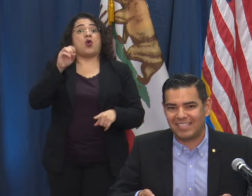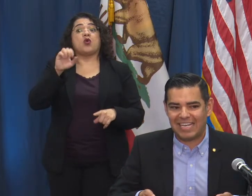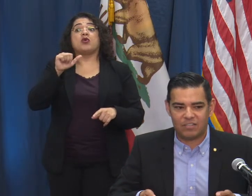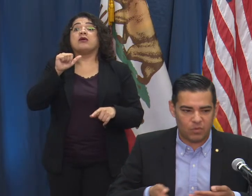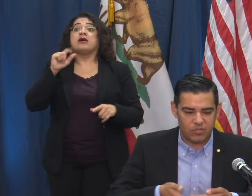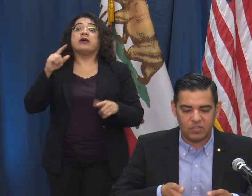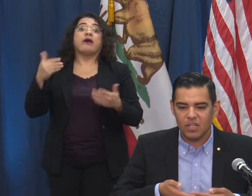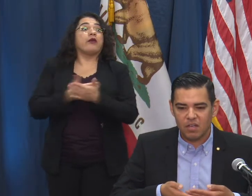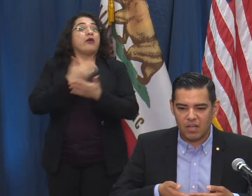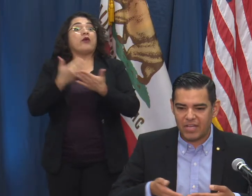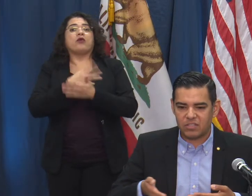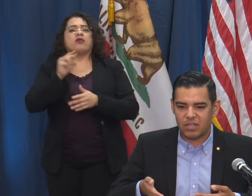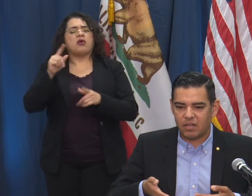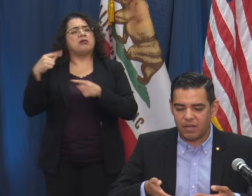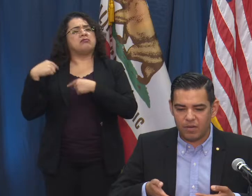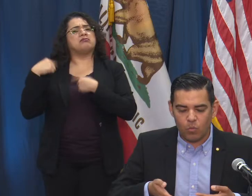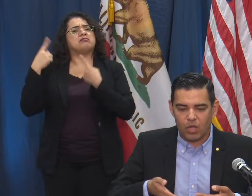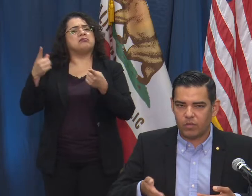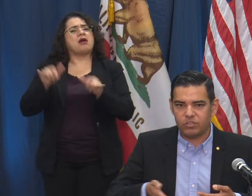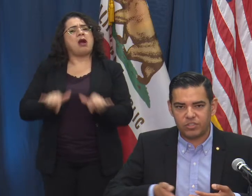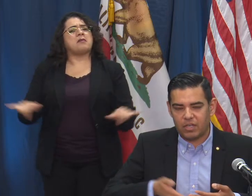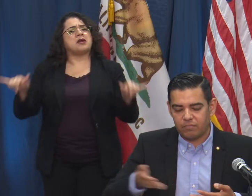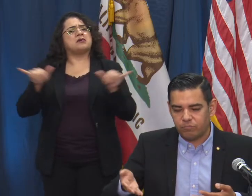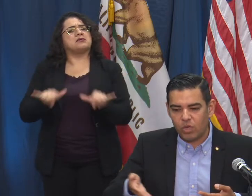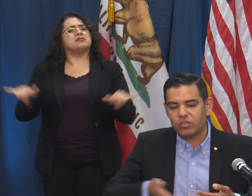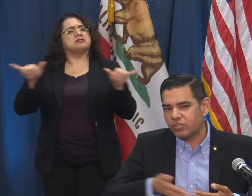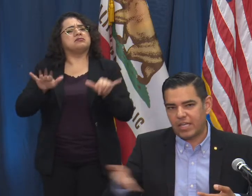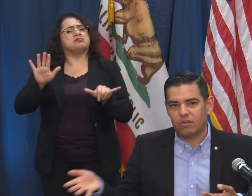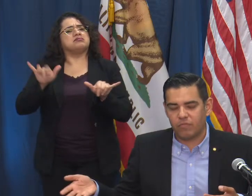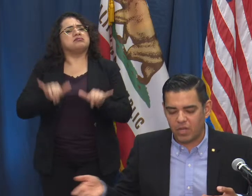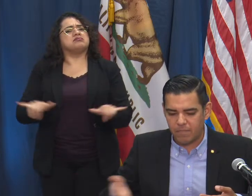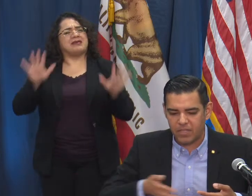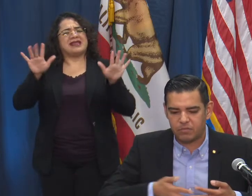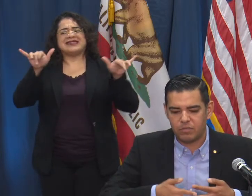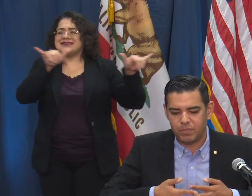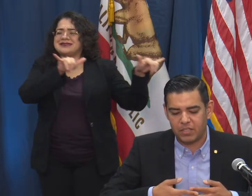So it's that's a well-known, well used standard that's being used.